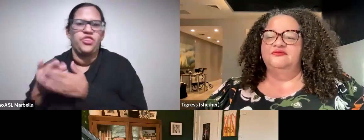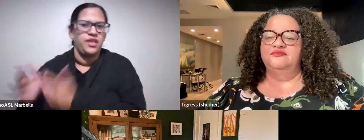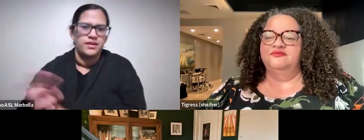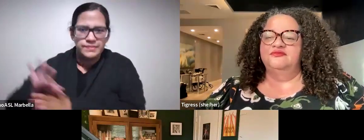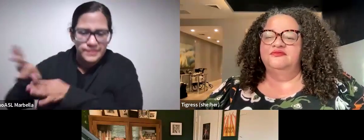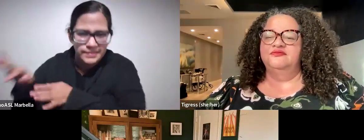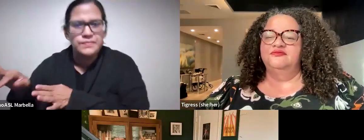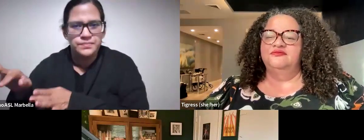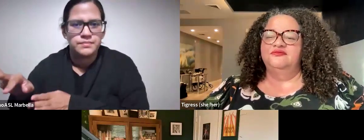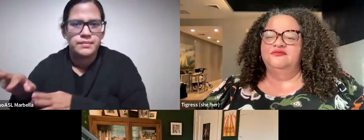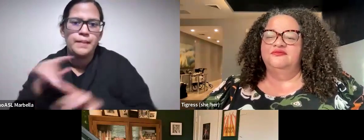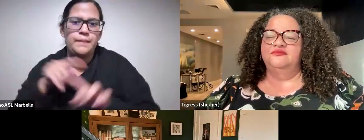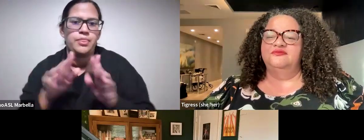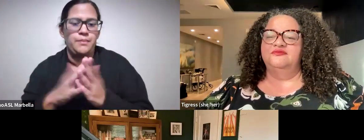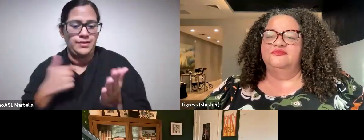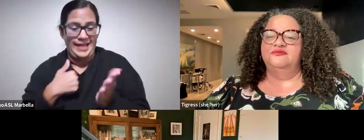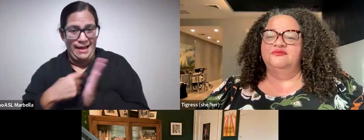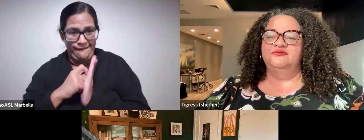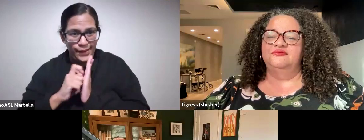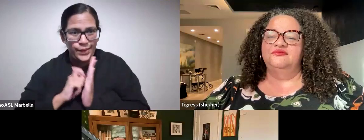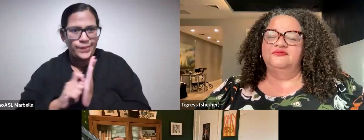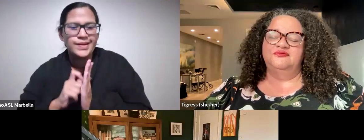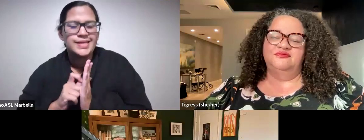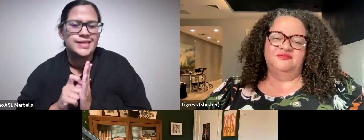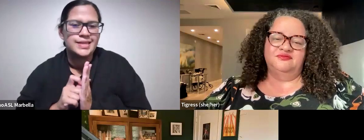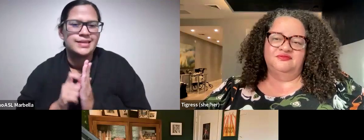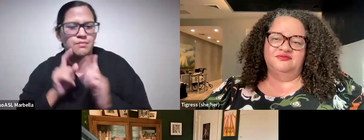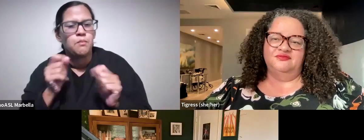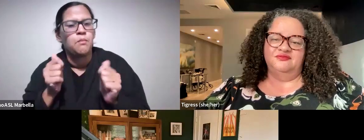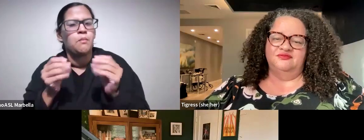The book that I wrote was sort of aimed at more of a dominant